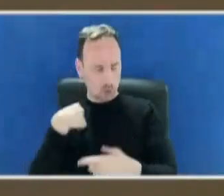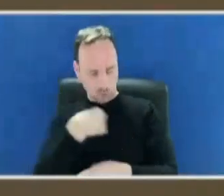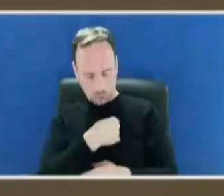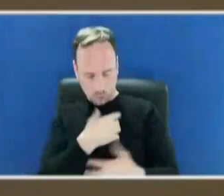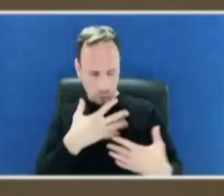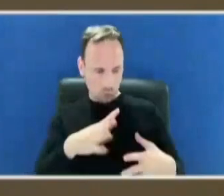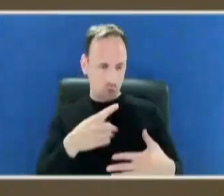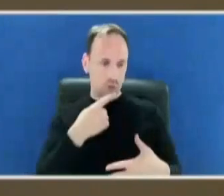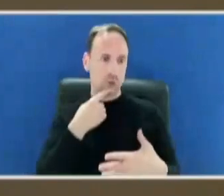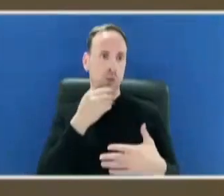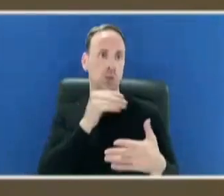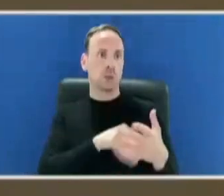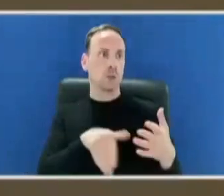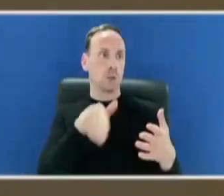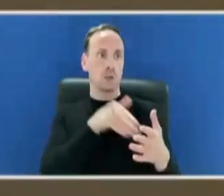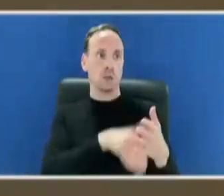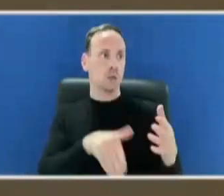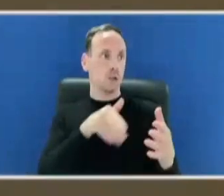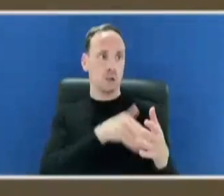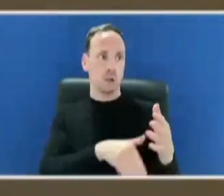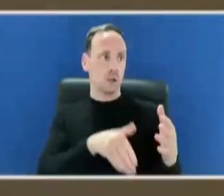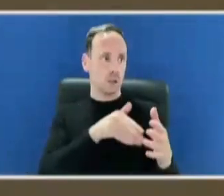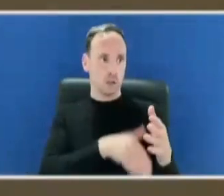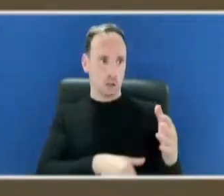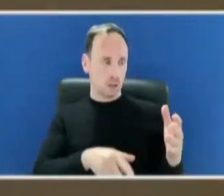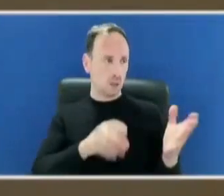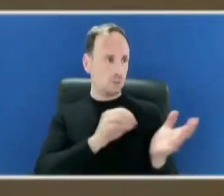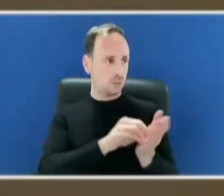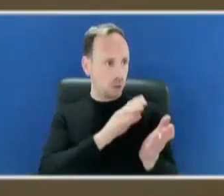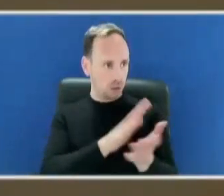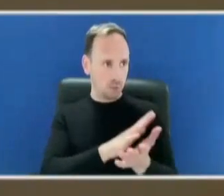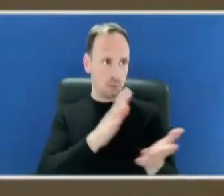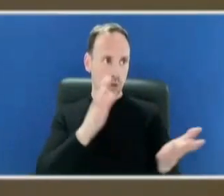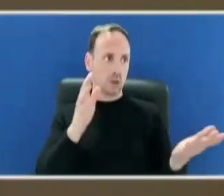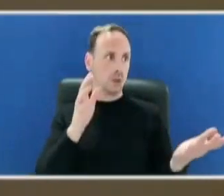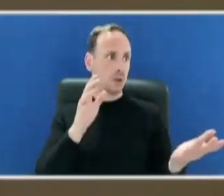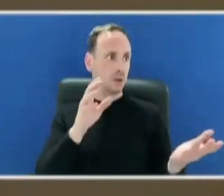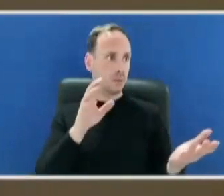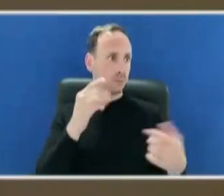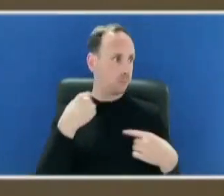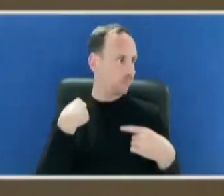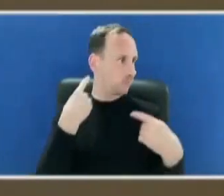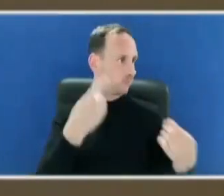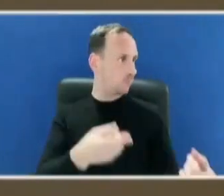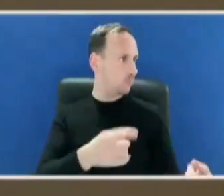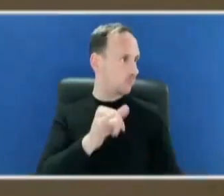from the status documented in your board docs from January 14th that we